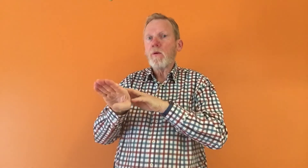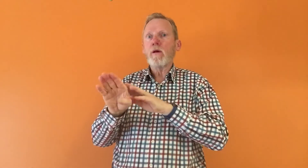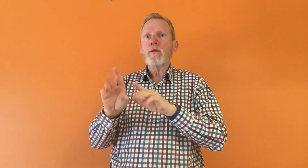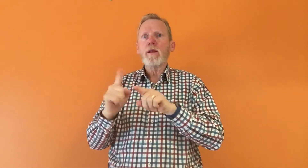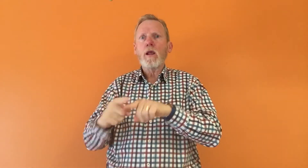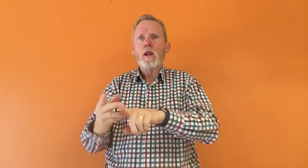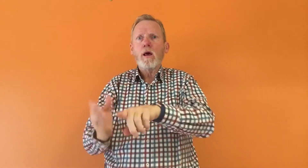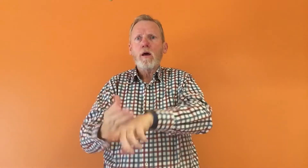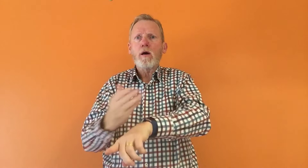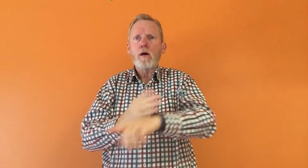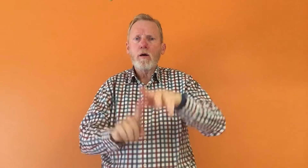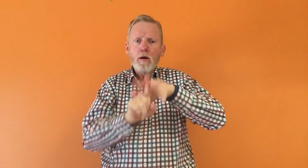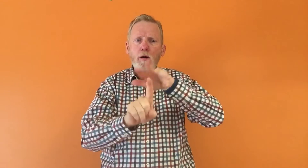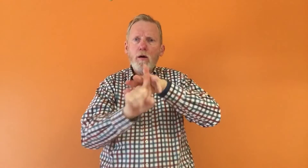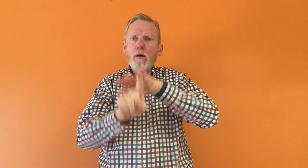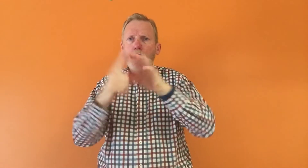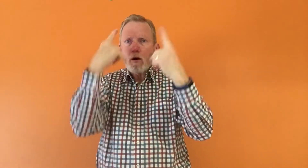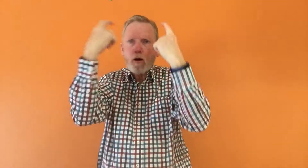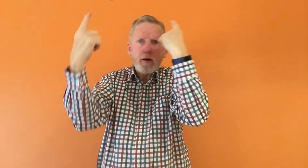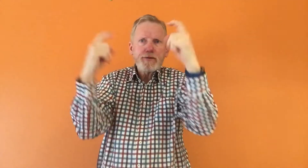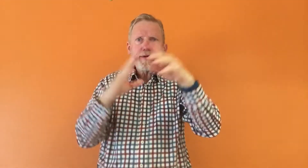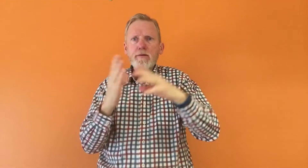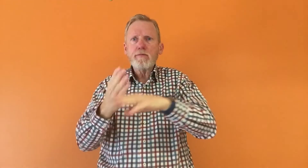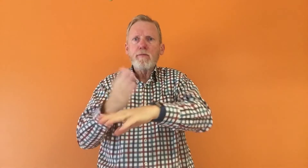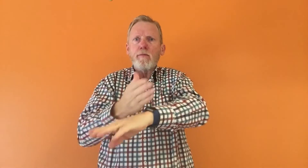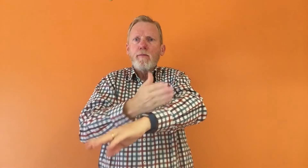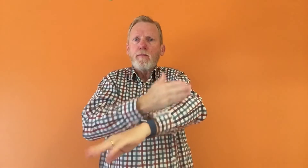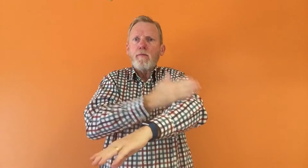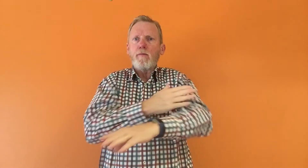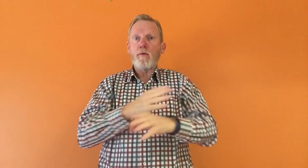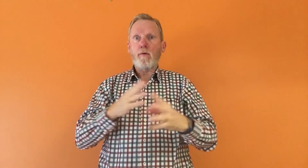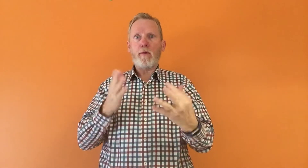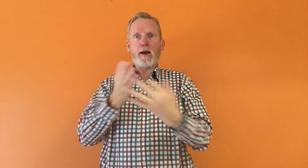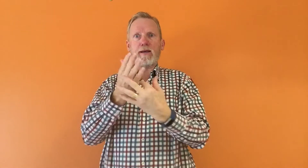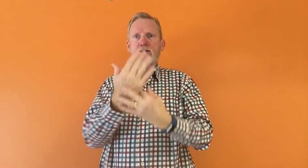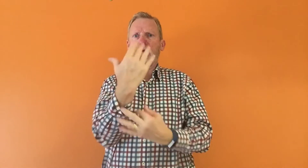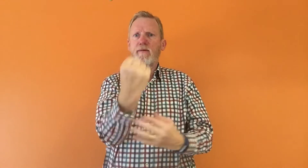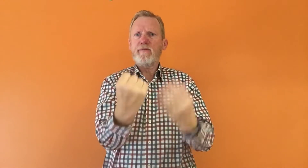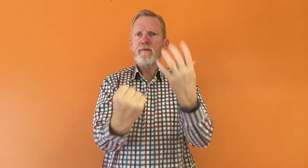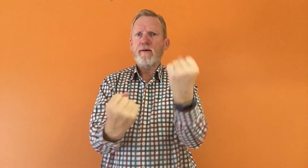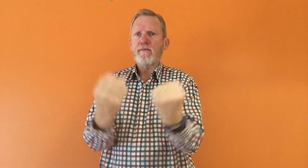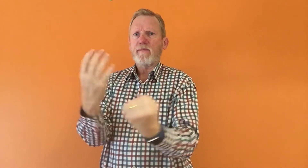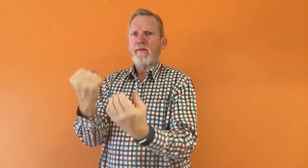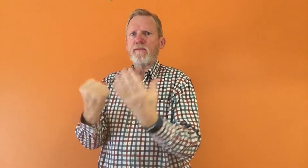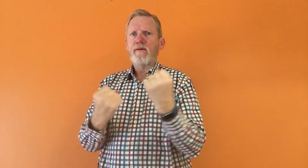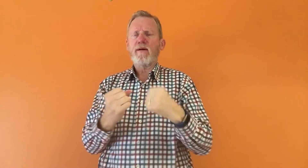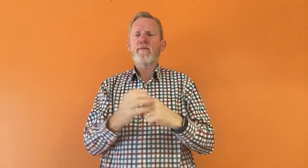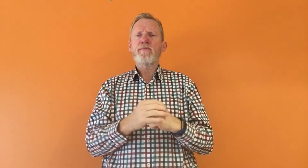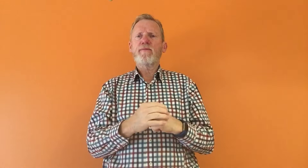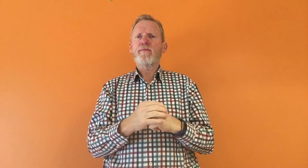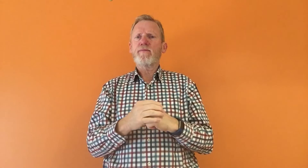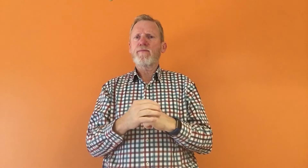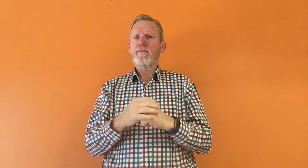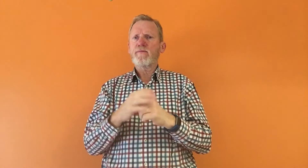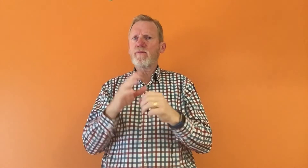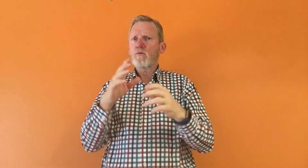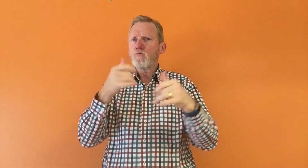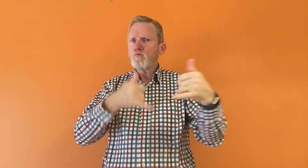Many things have improved through innovation. More Deaf persons now have access.